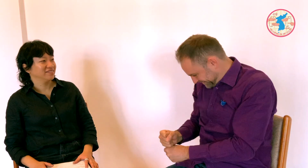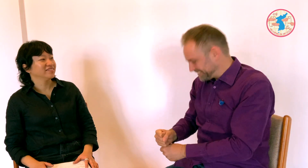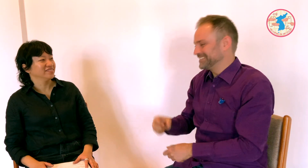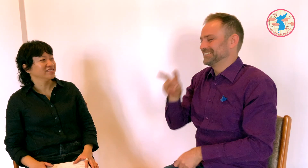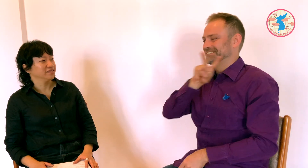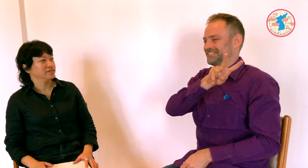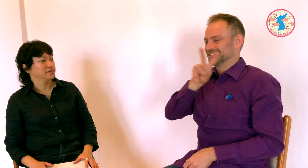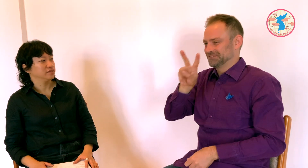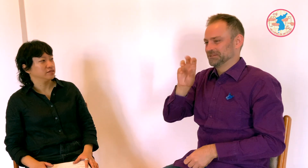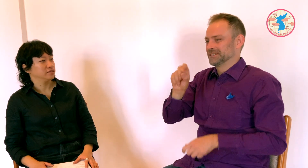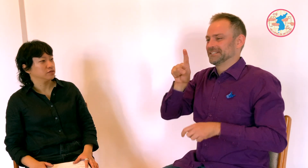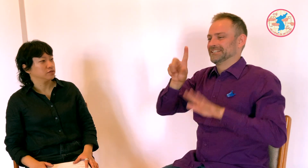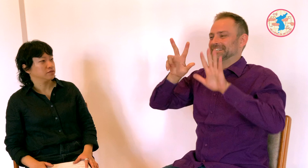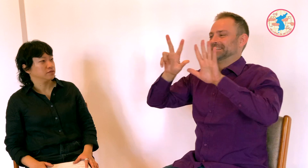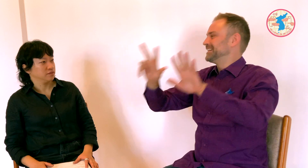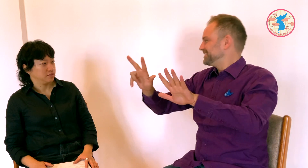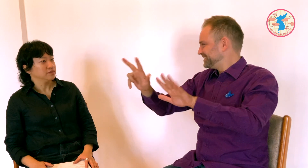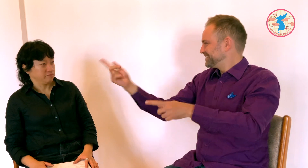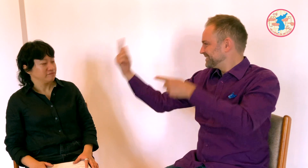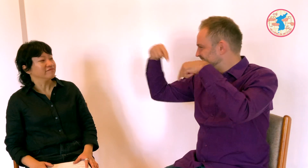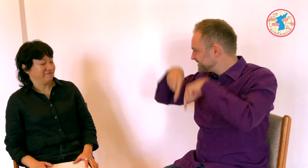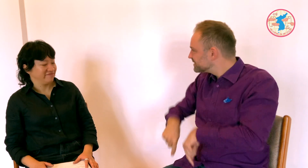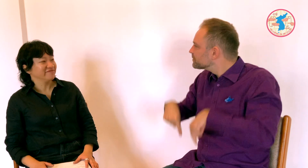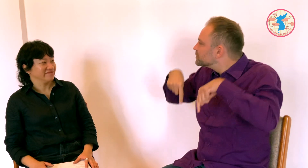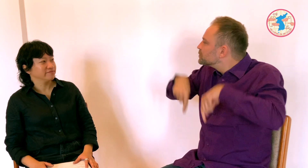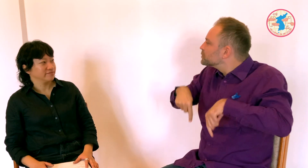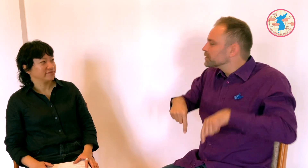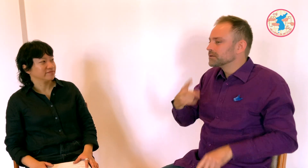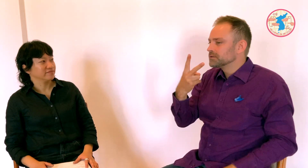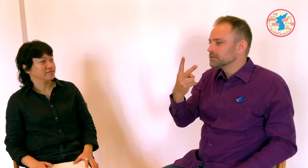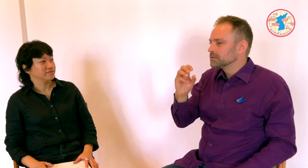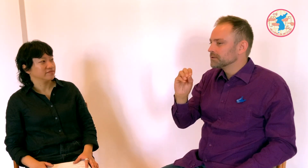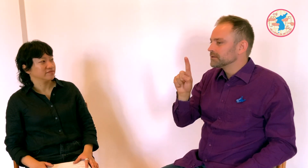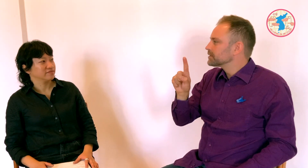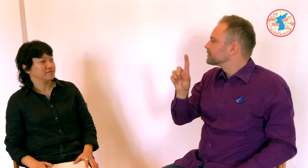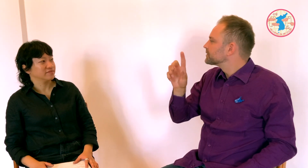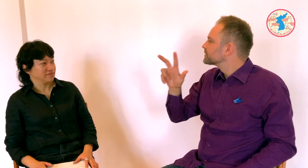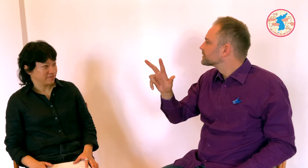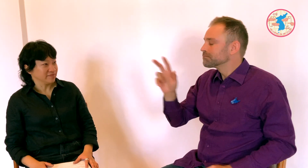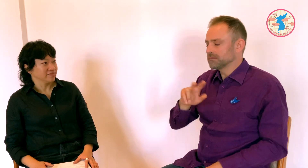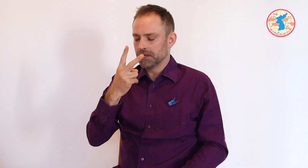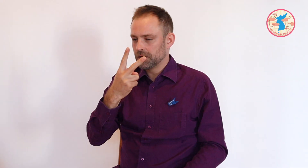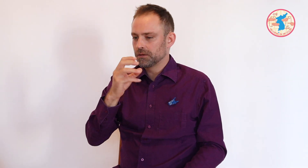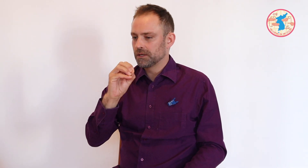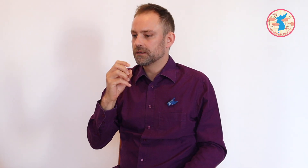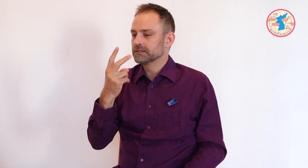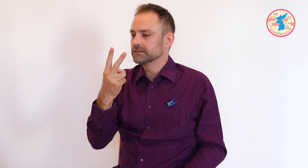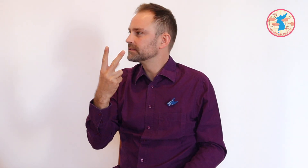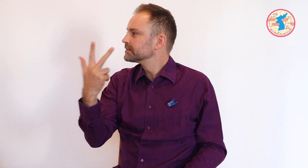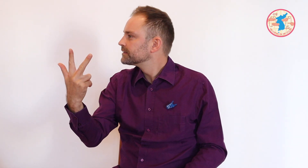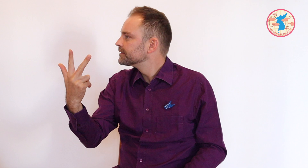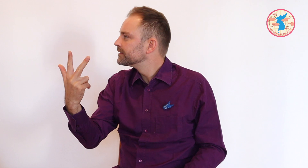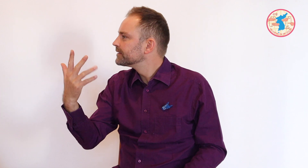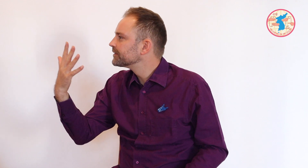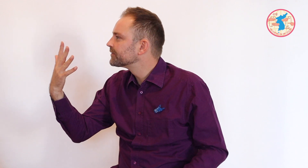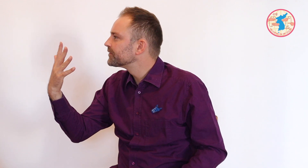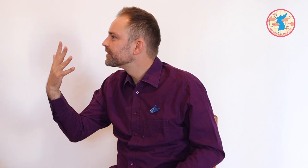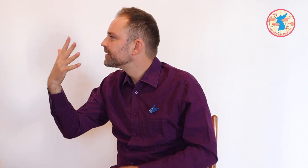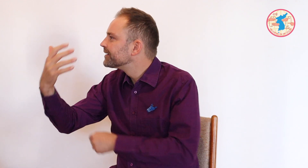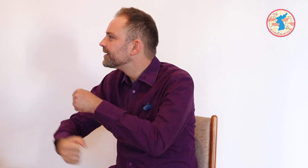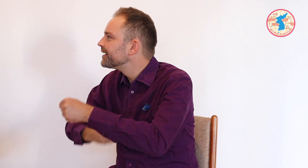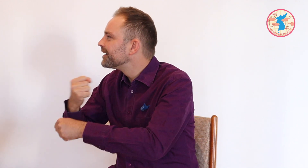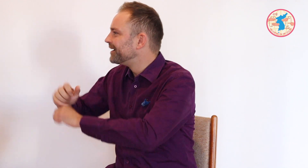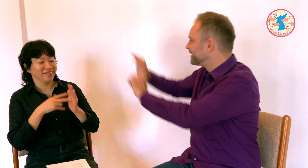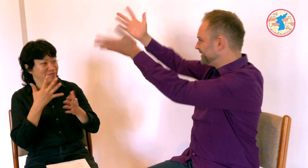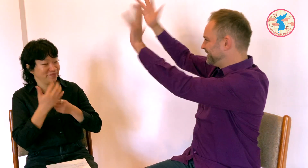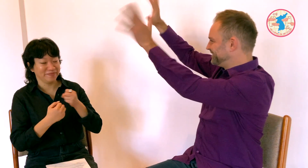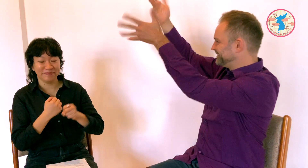That was way back in 2018, right? However, it's 2023 now. Can't you believe 5 years have already passed?? Hooray!